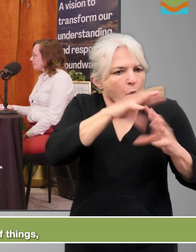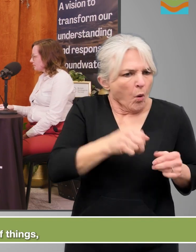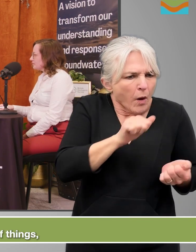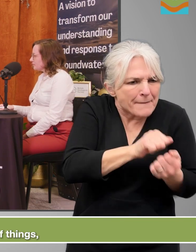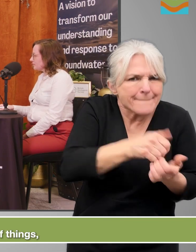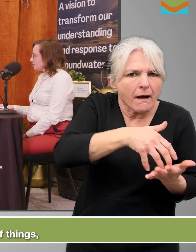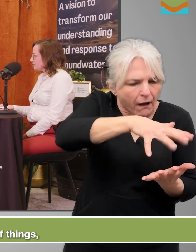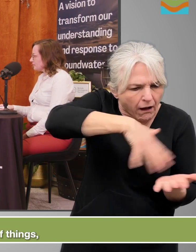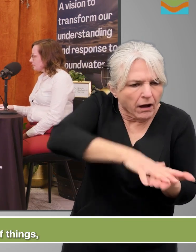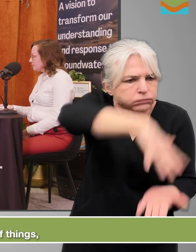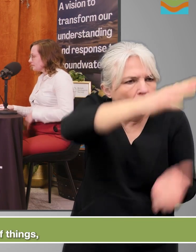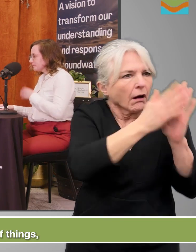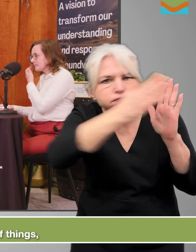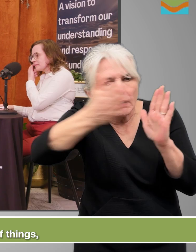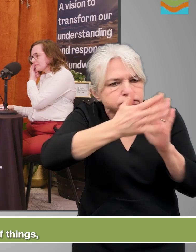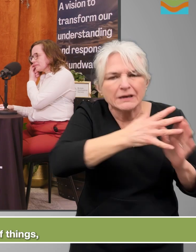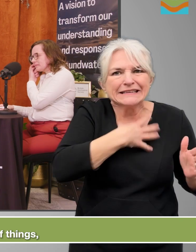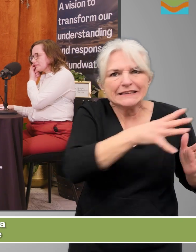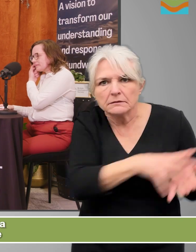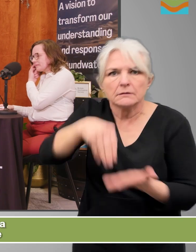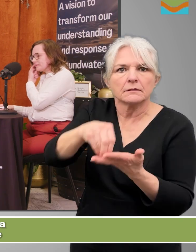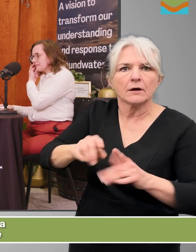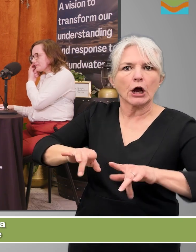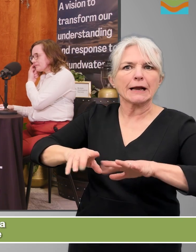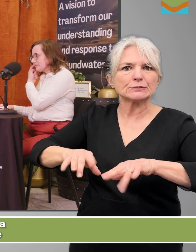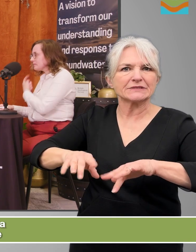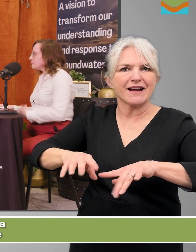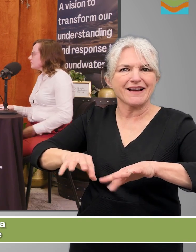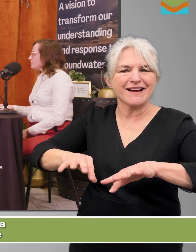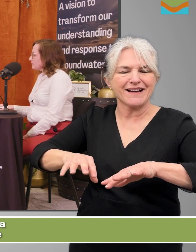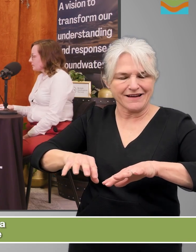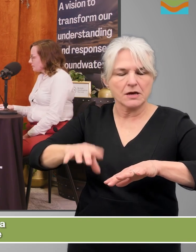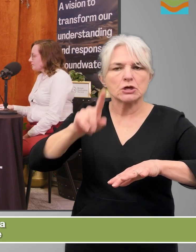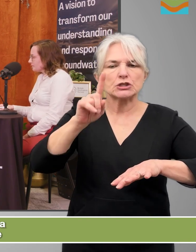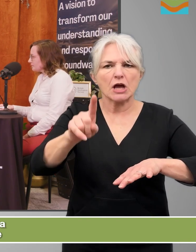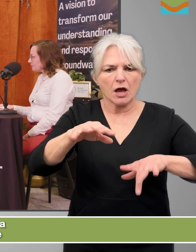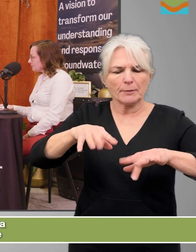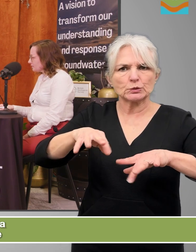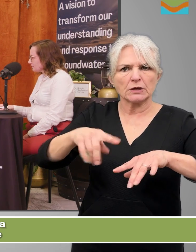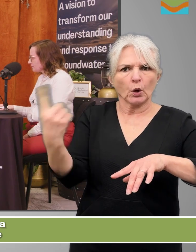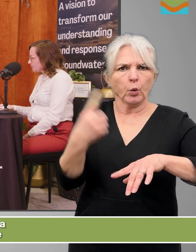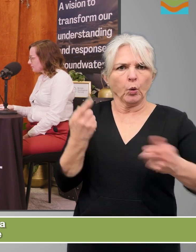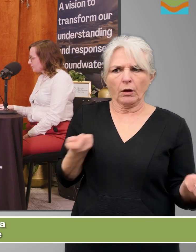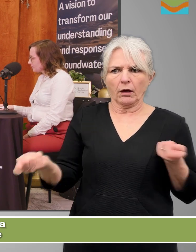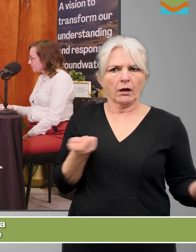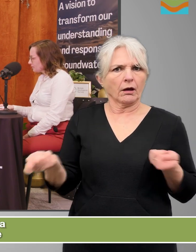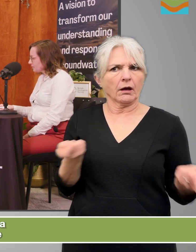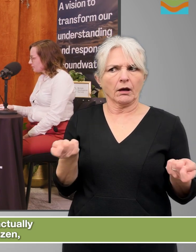So this is more technical side of things, but you could have now a single point of someone